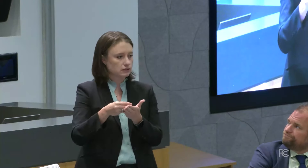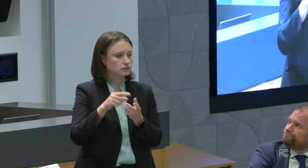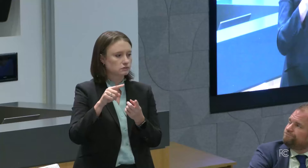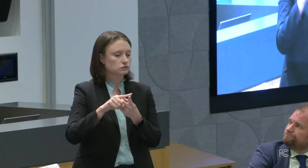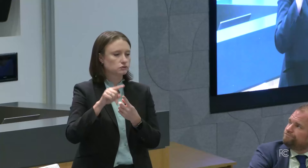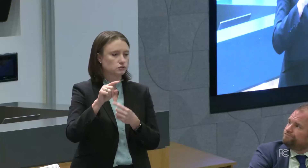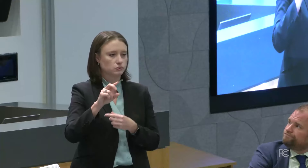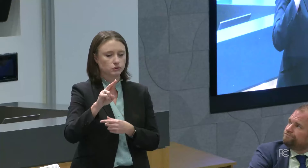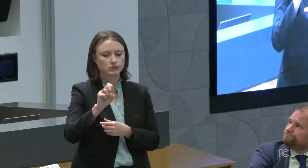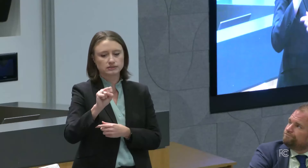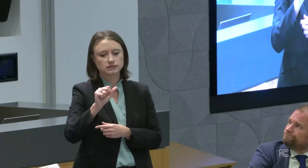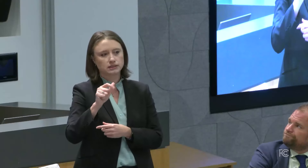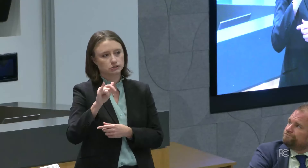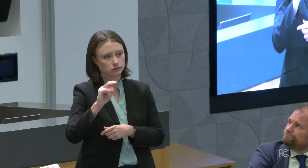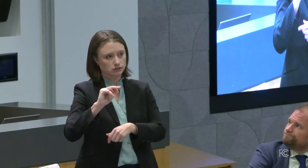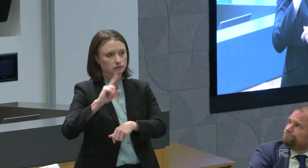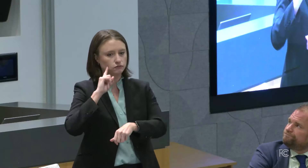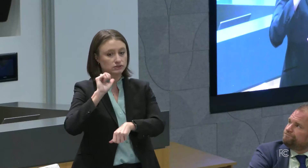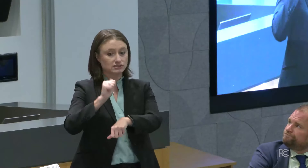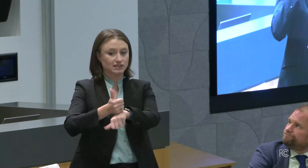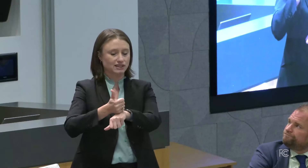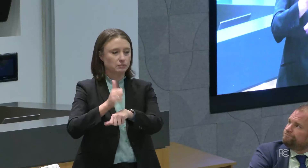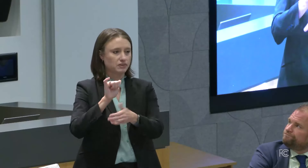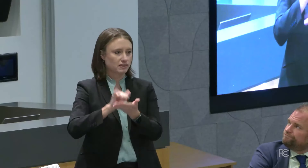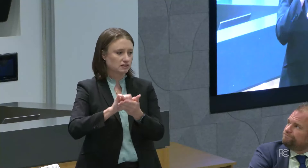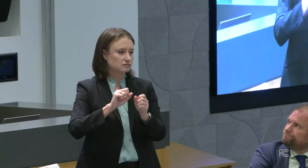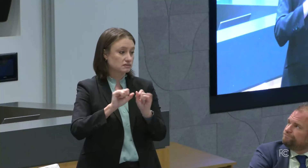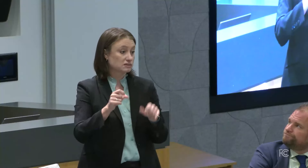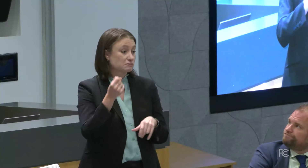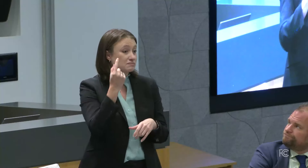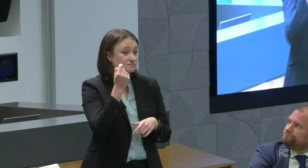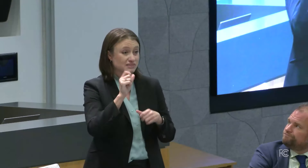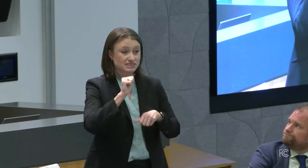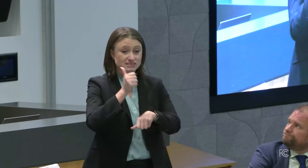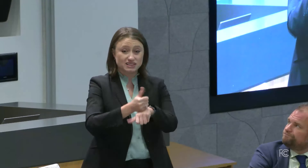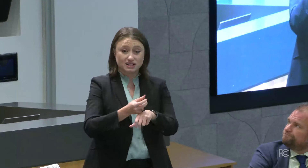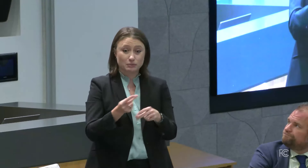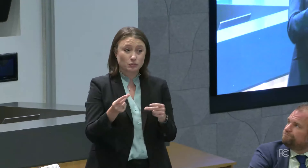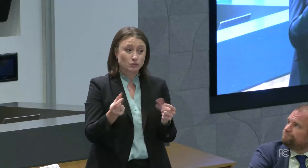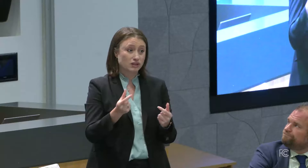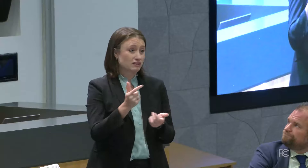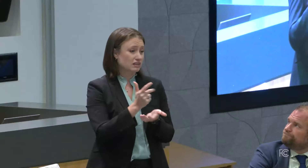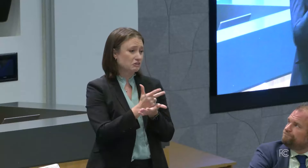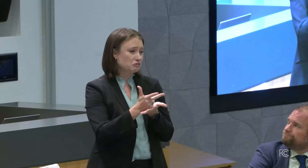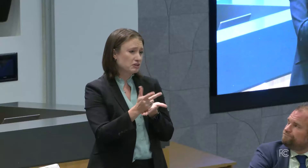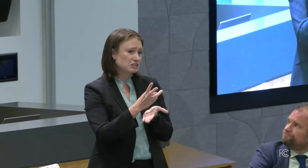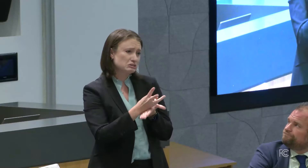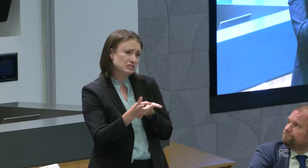SO THEY DECIDED THAT THEY WANTED TO LEVERAGE THAT SYSTEM. SO ACL WOULD BE ABLE TO